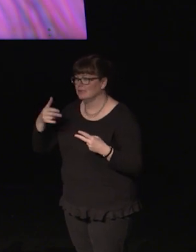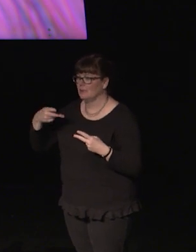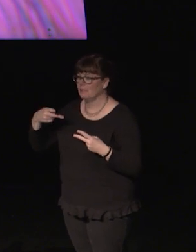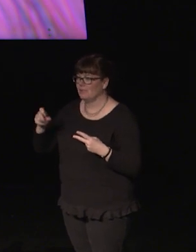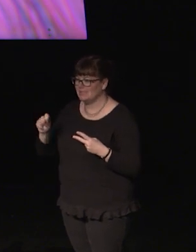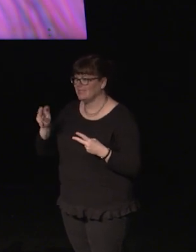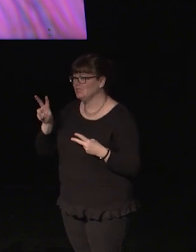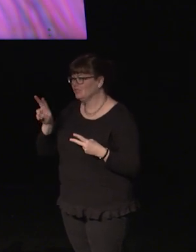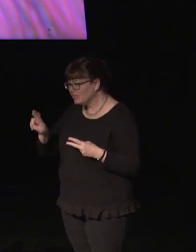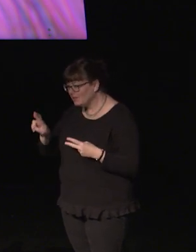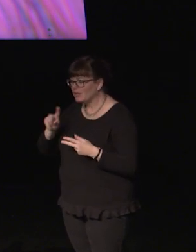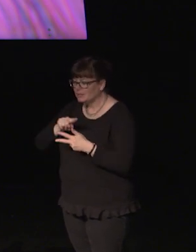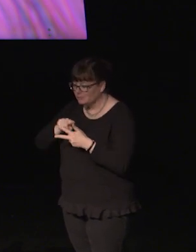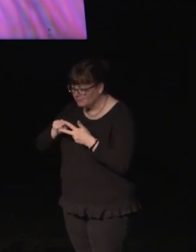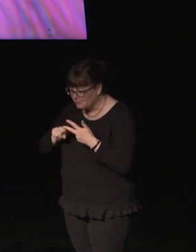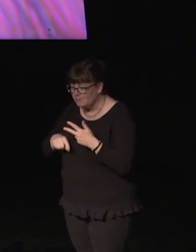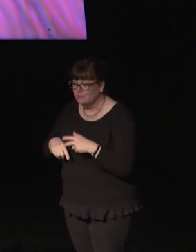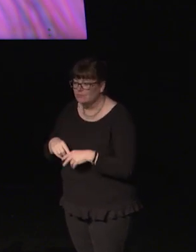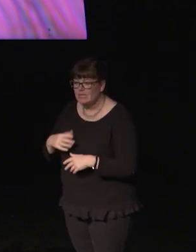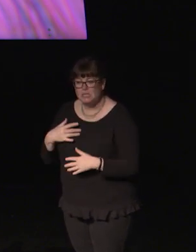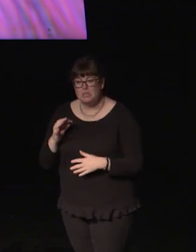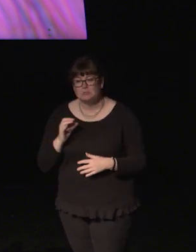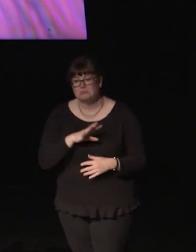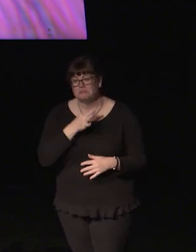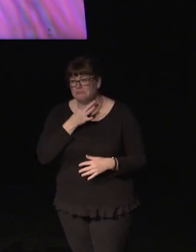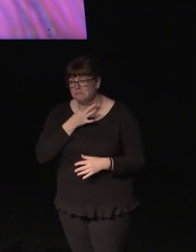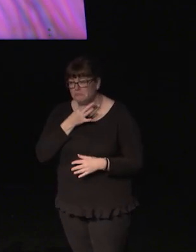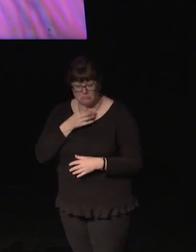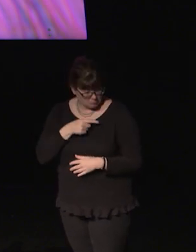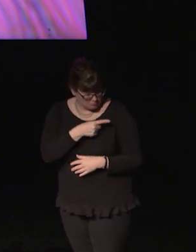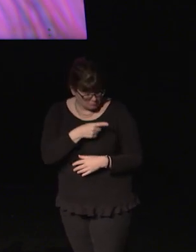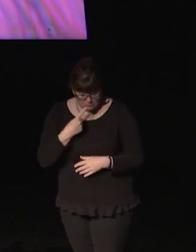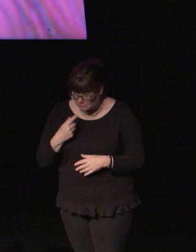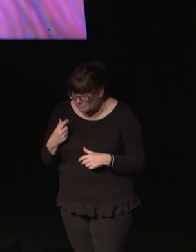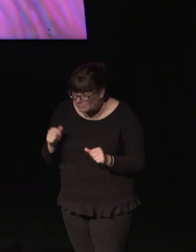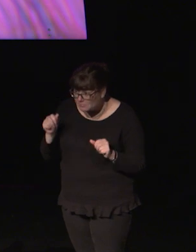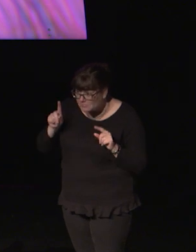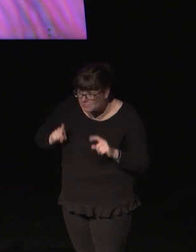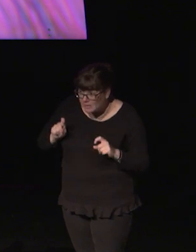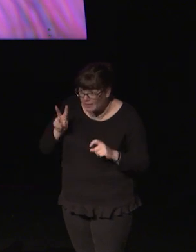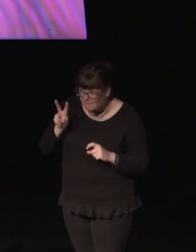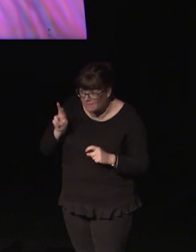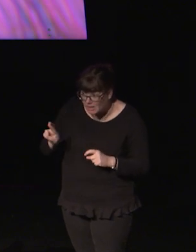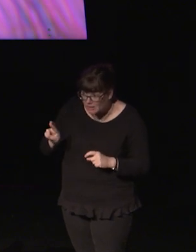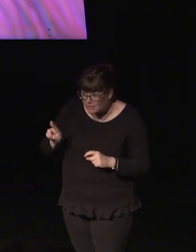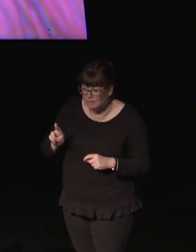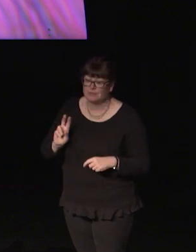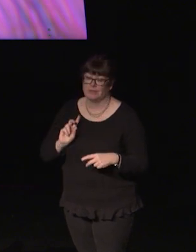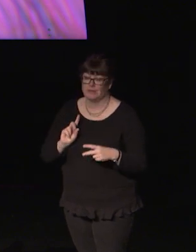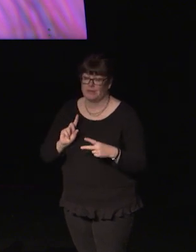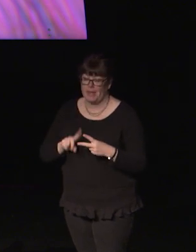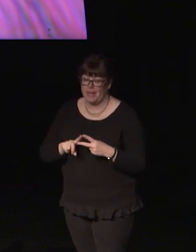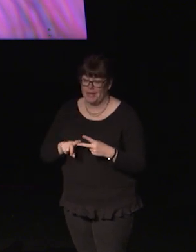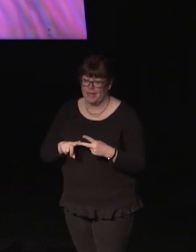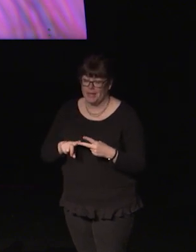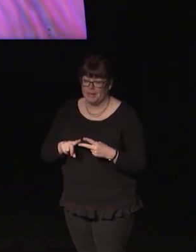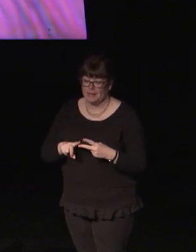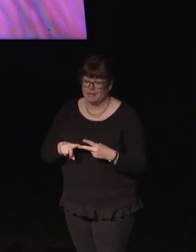So I want to kind of ask, sort of... If have you been able to try VR and also what are some of things that you kind of enjoy